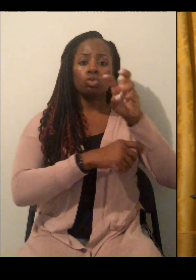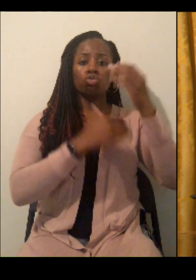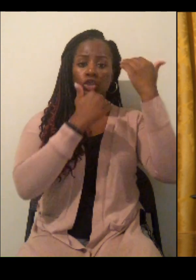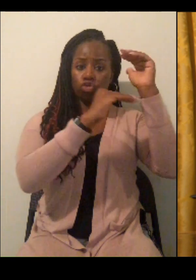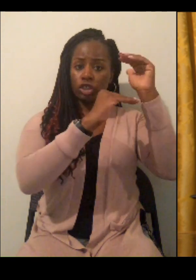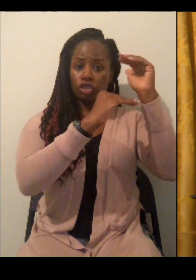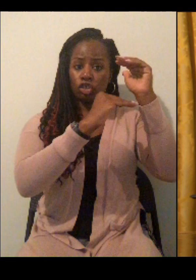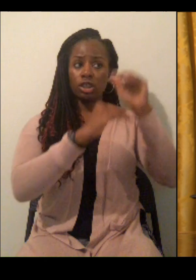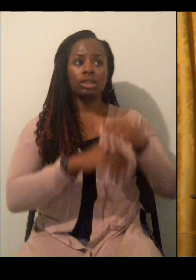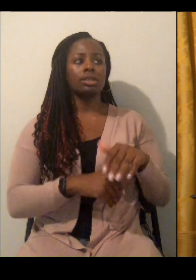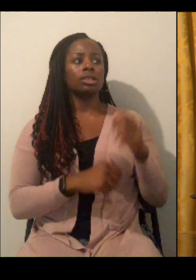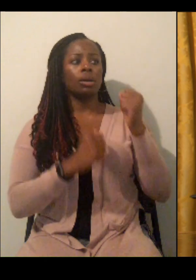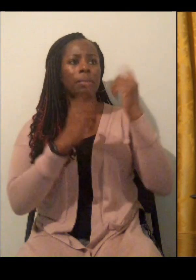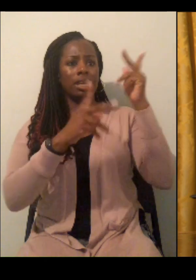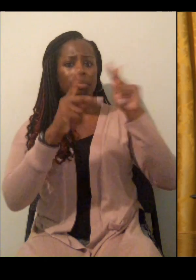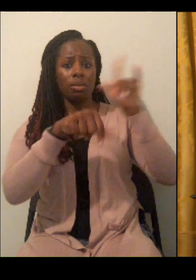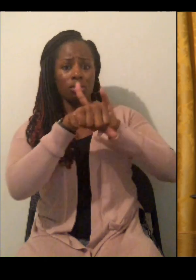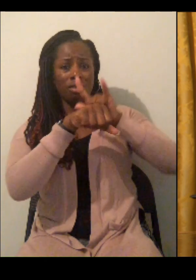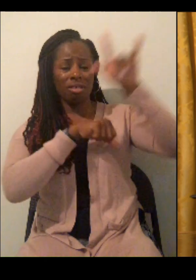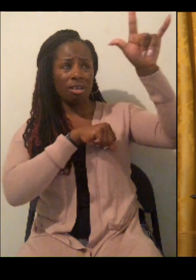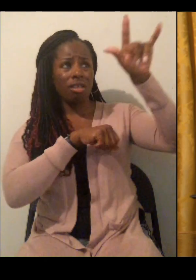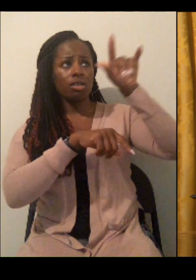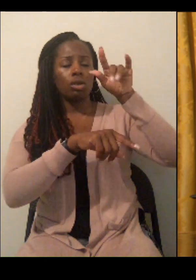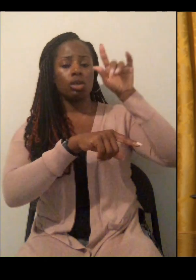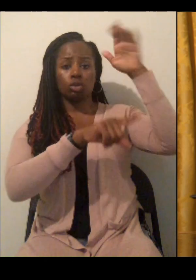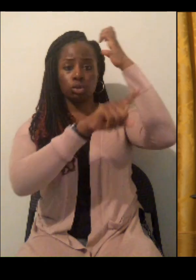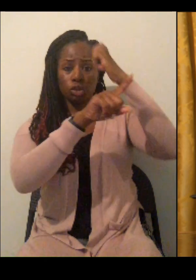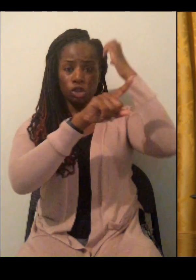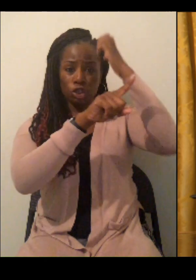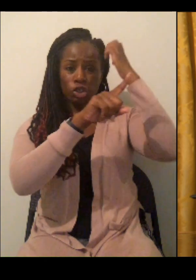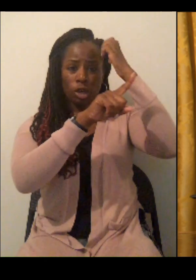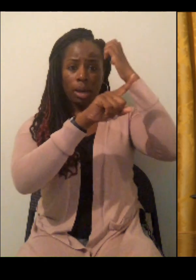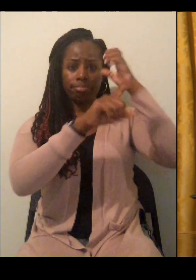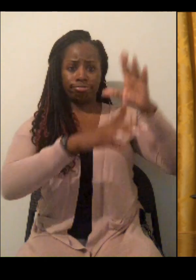from Europe after consulting with our top government health professionals I